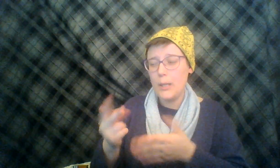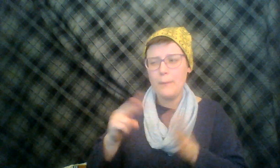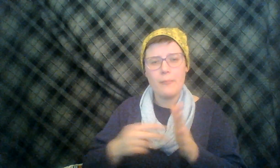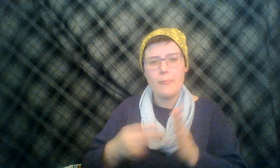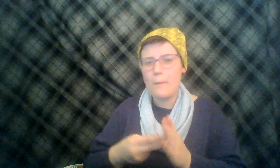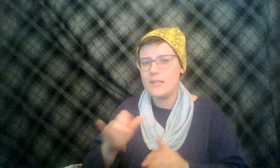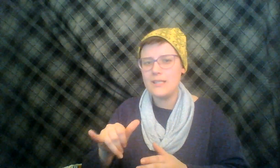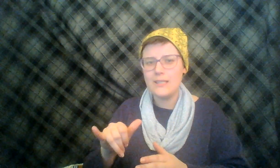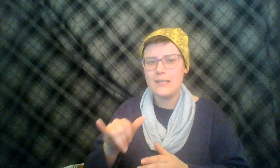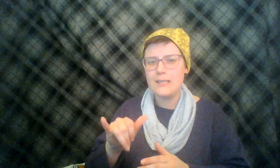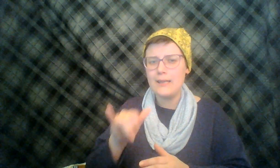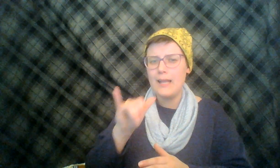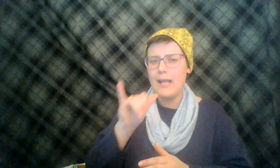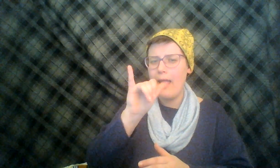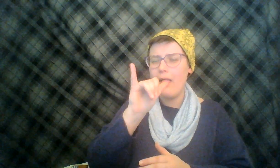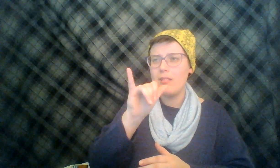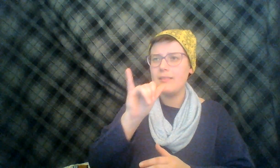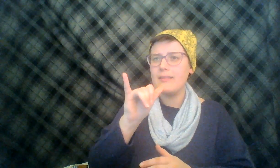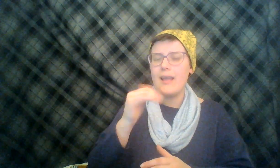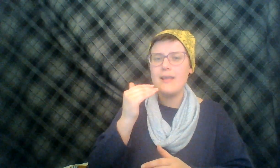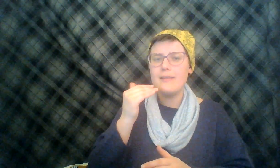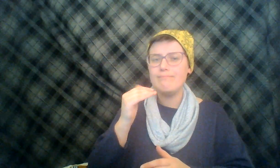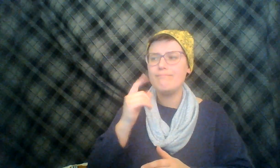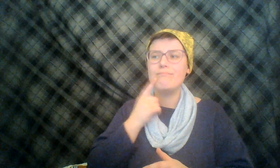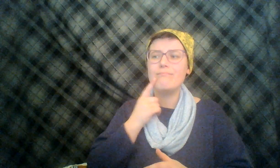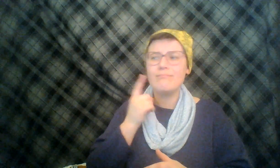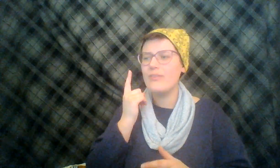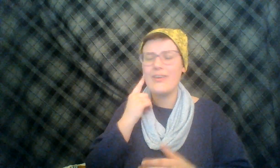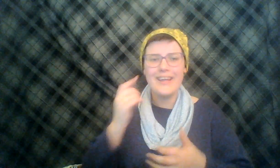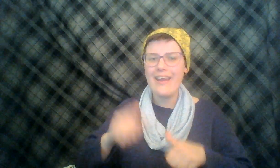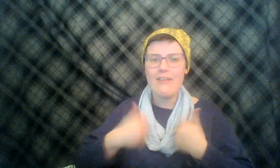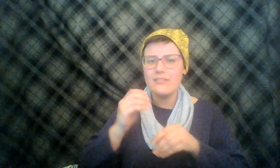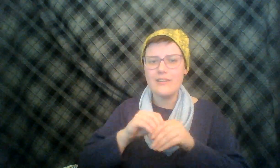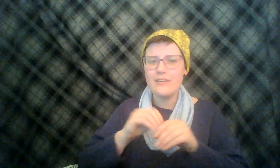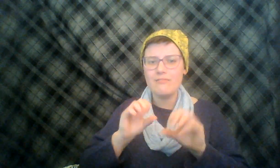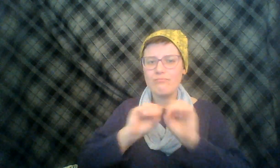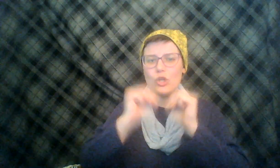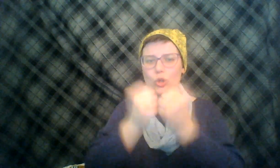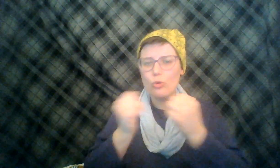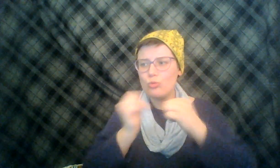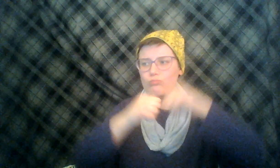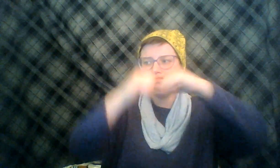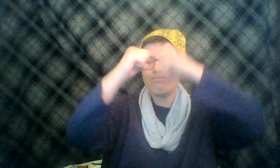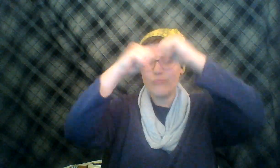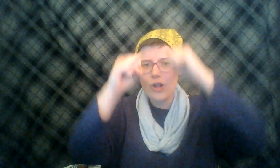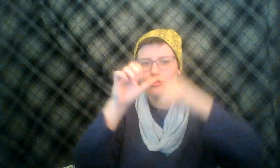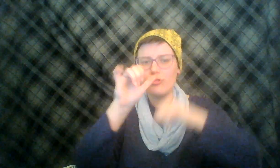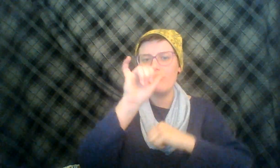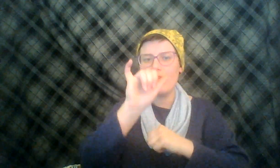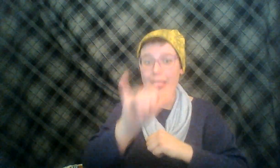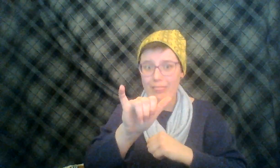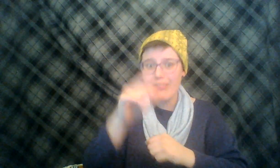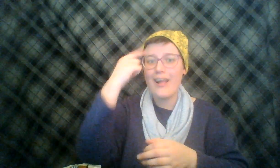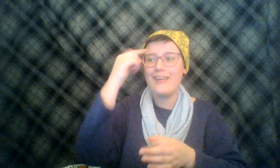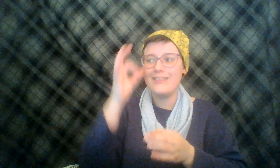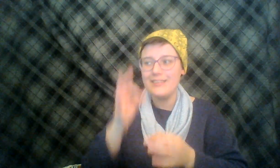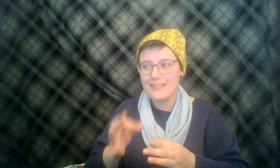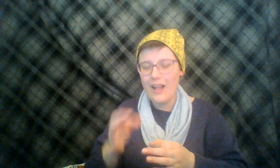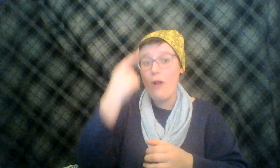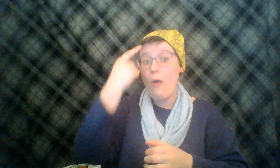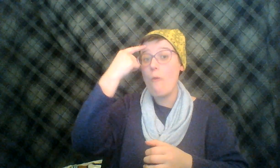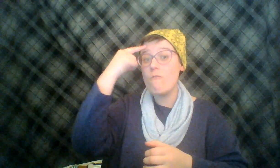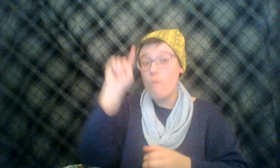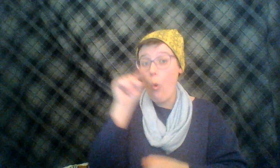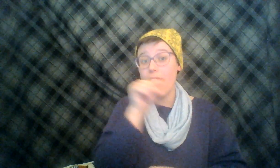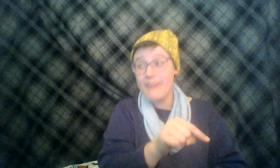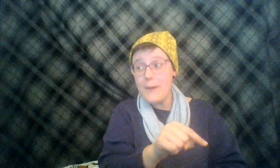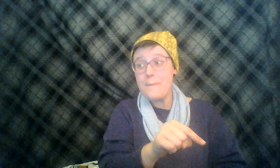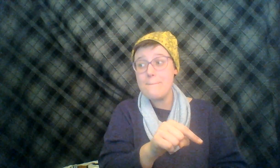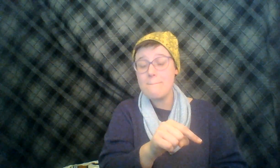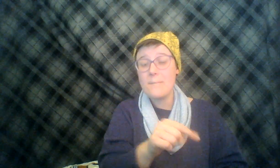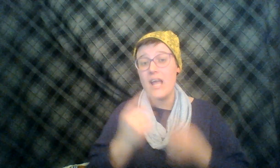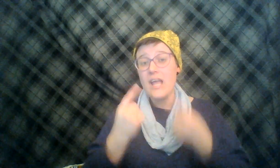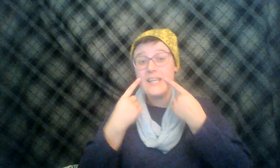means that the deaf are operating within a construct that decides their success